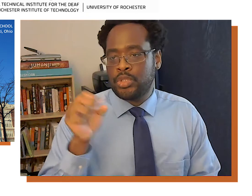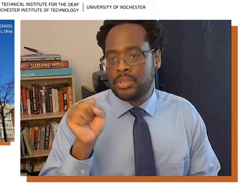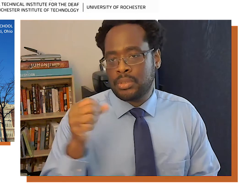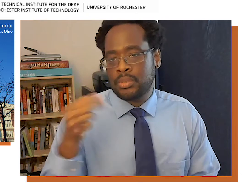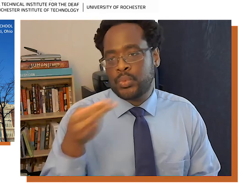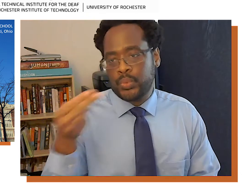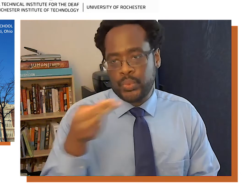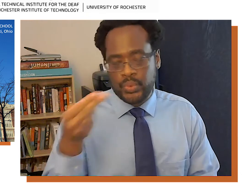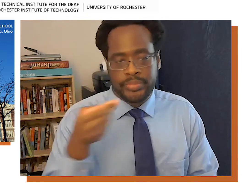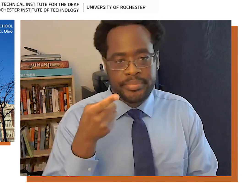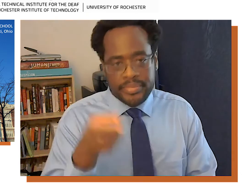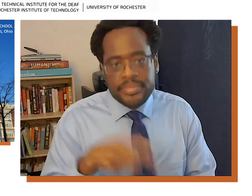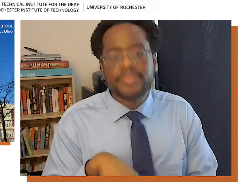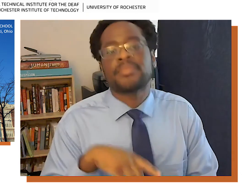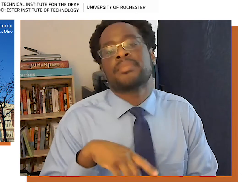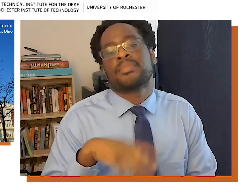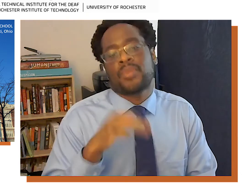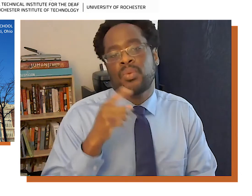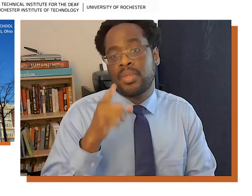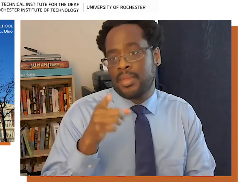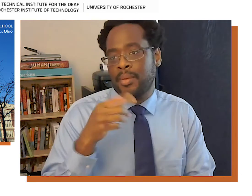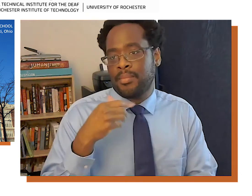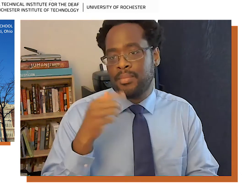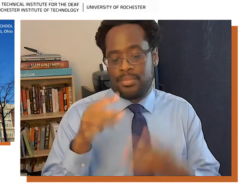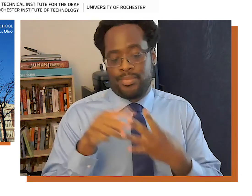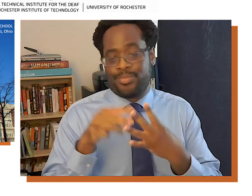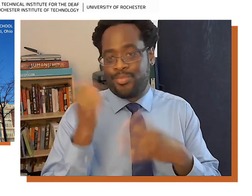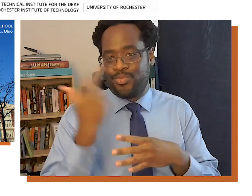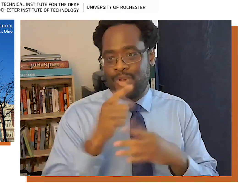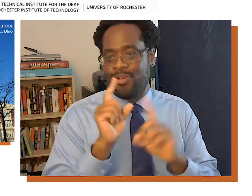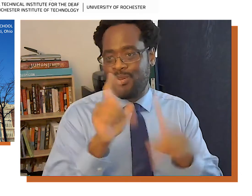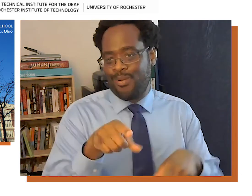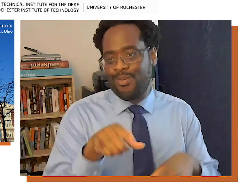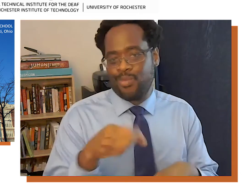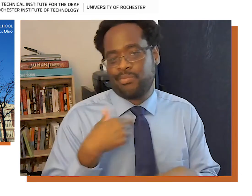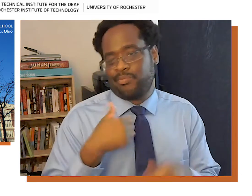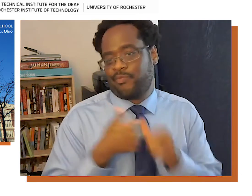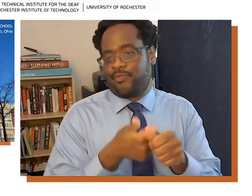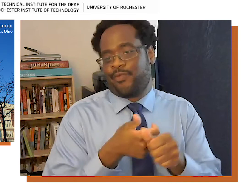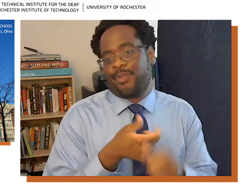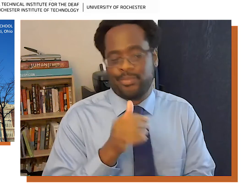so I went to Hughes High School, and this is the same school that my brothers had gone to.